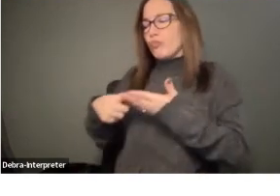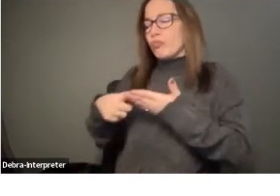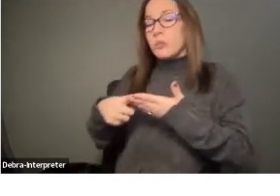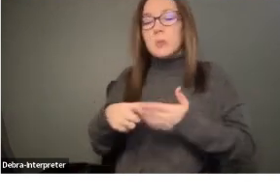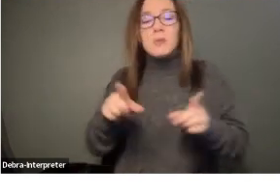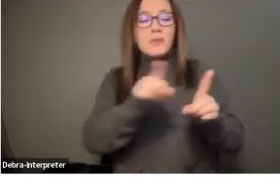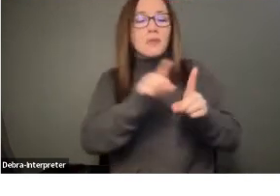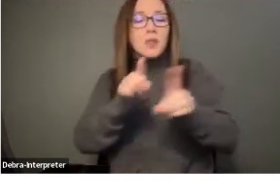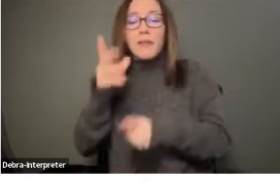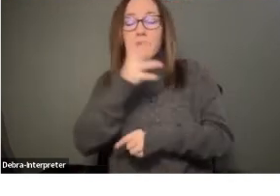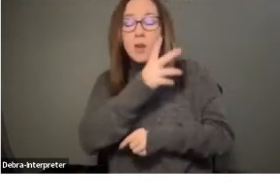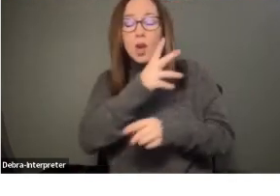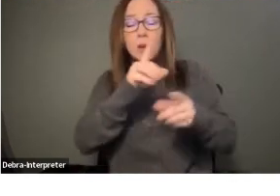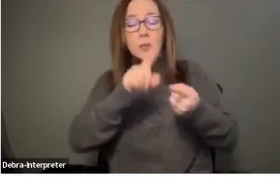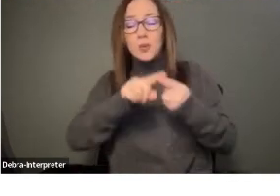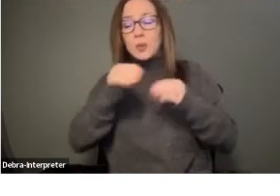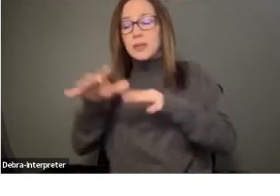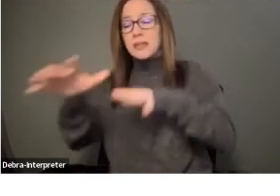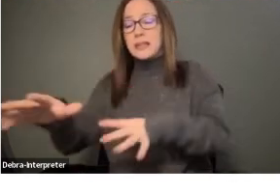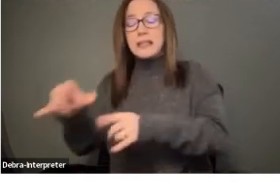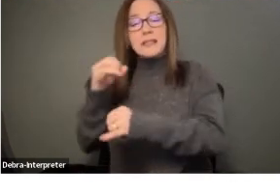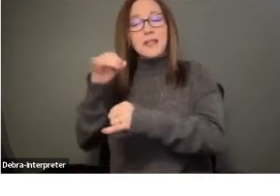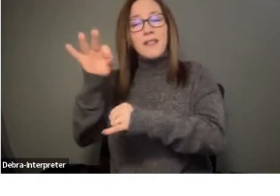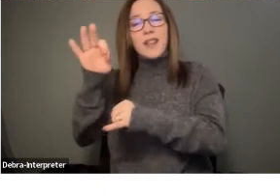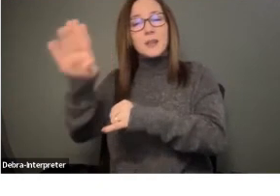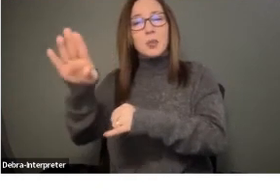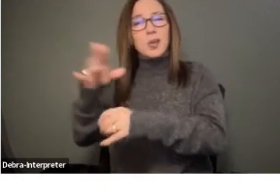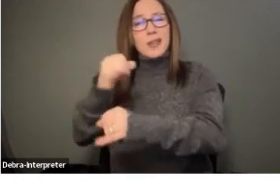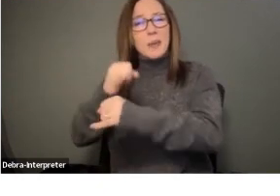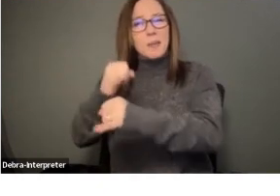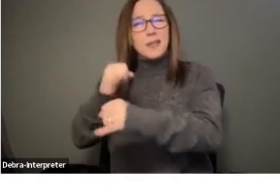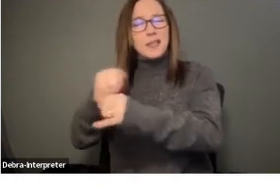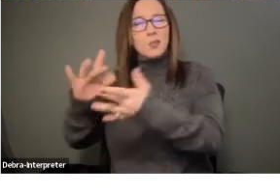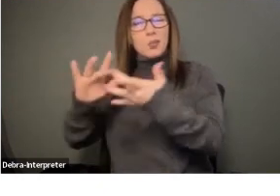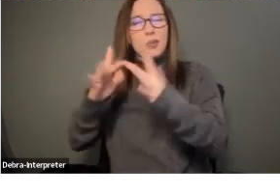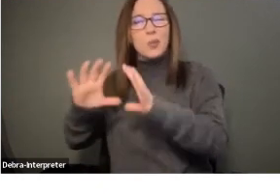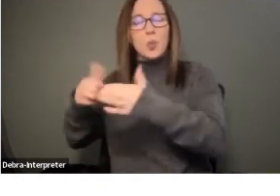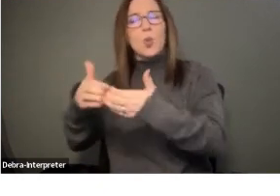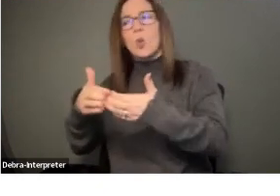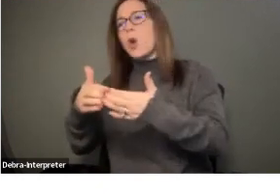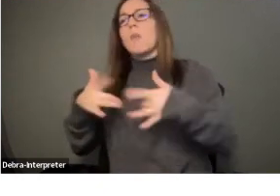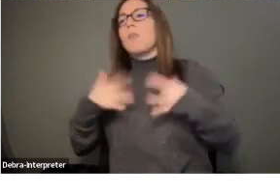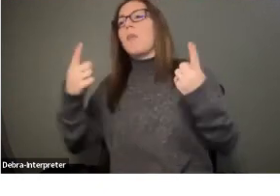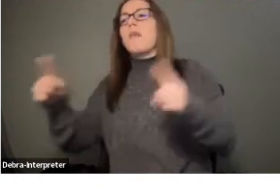with the same issues as you are. We also have a farm to see campus network